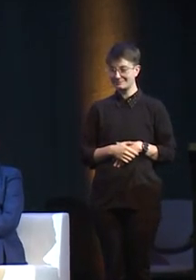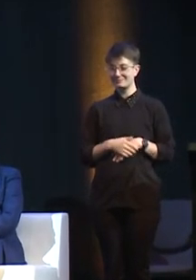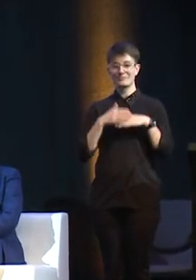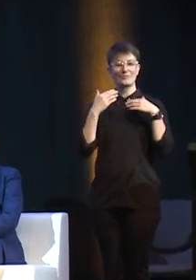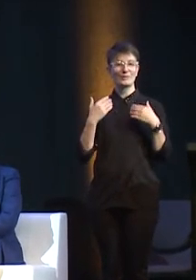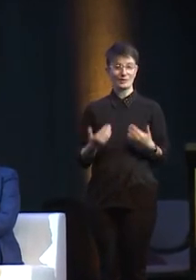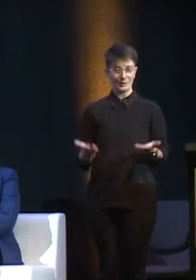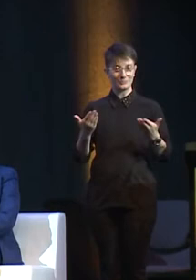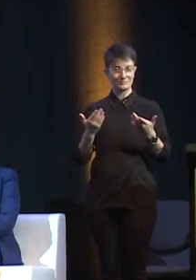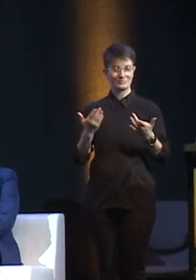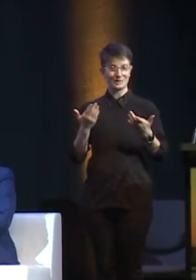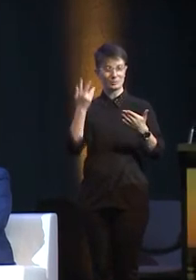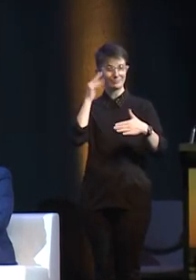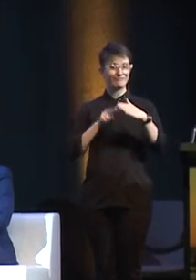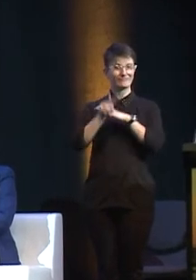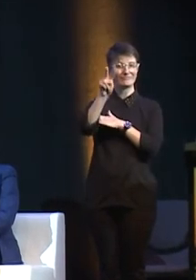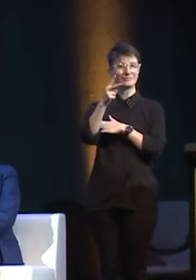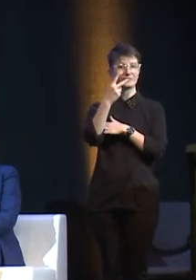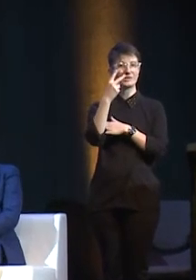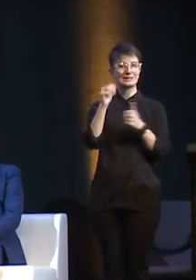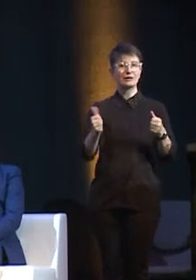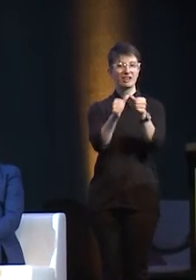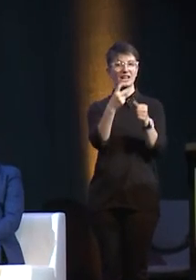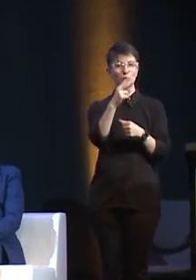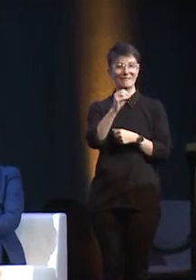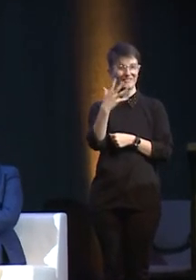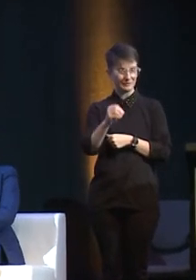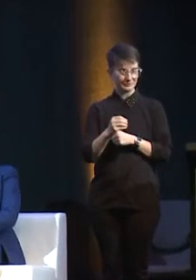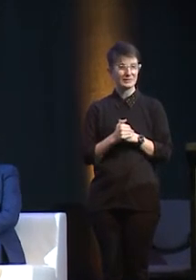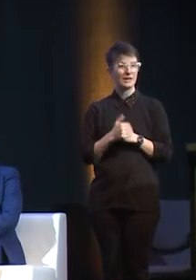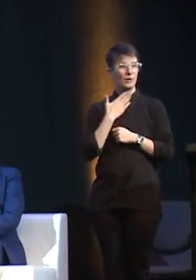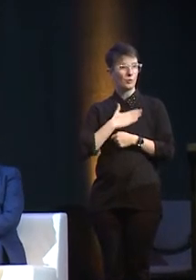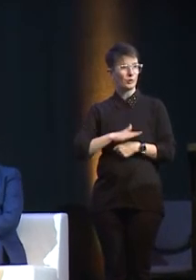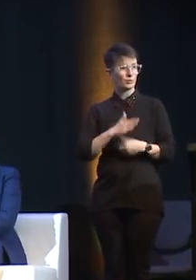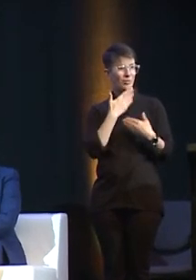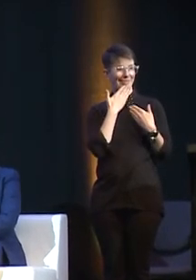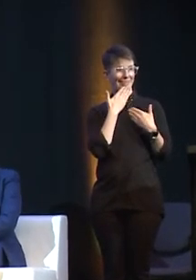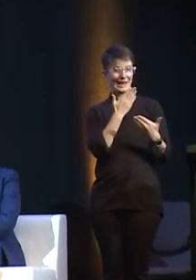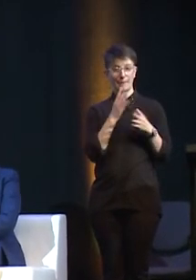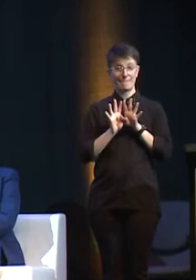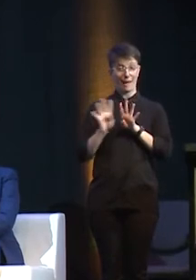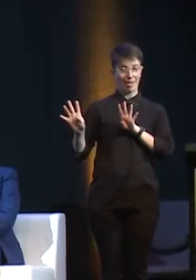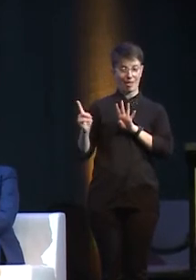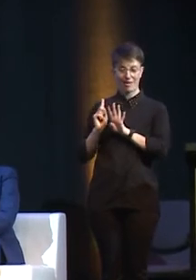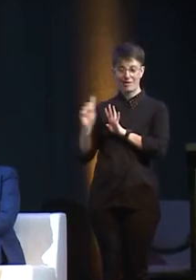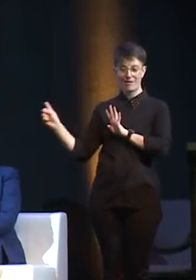towards Taranaki 2050 I guess I'd like to thank all of the panel and the lead group.